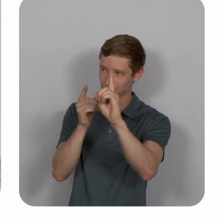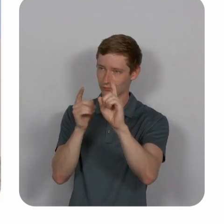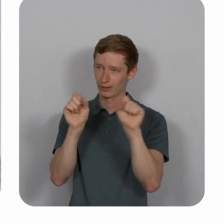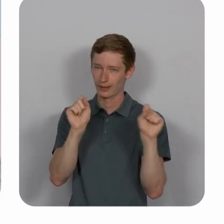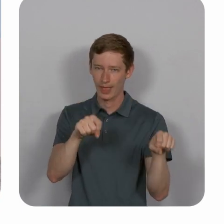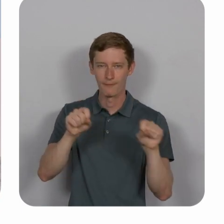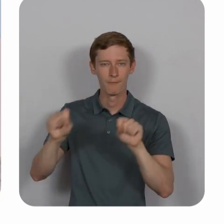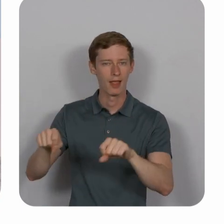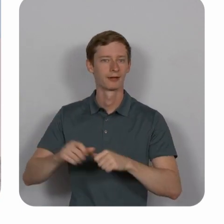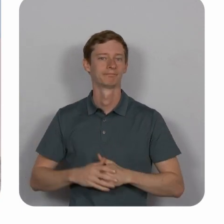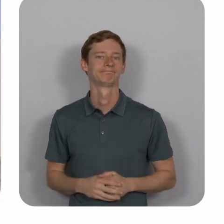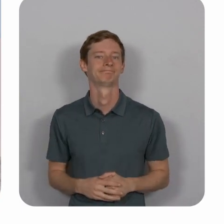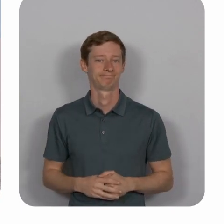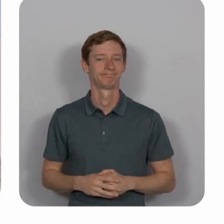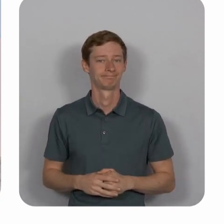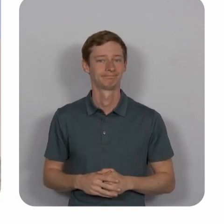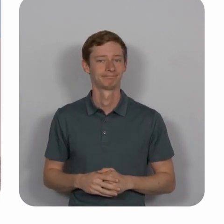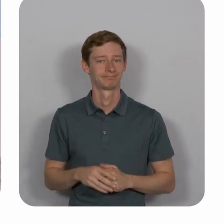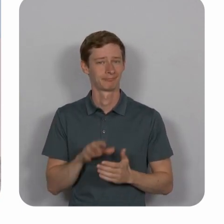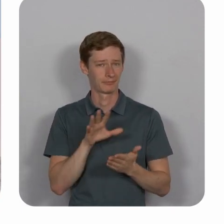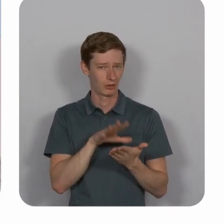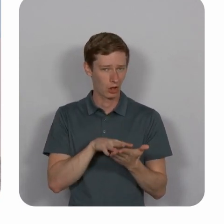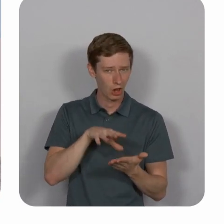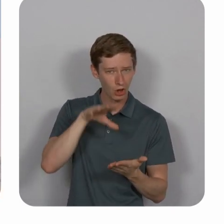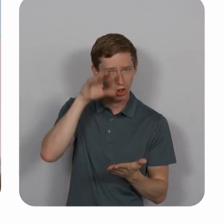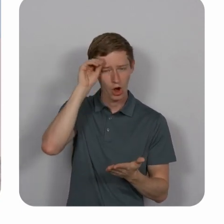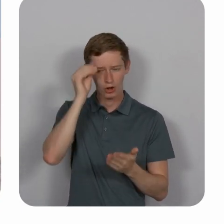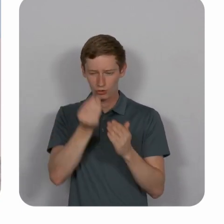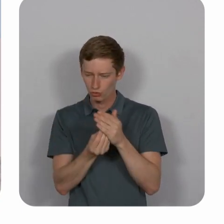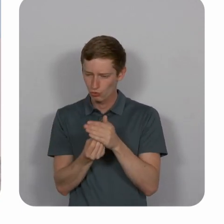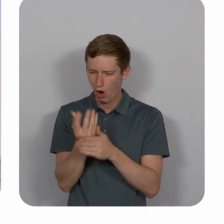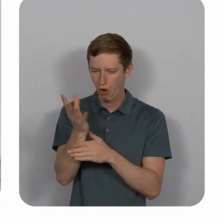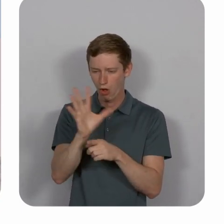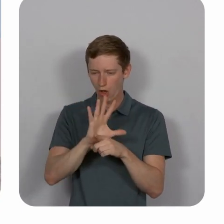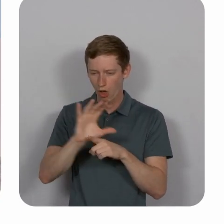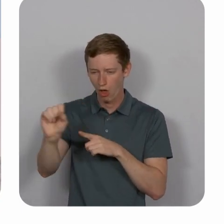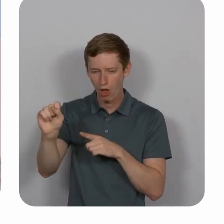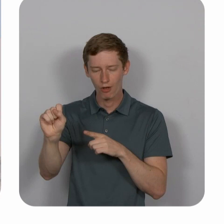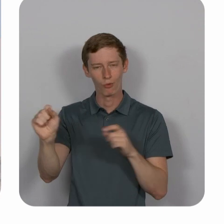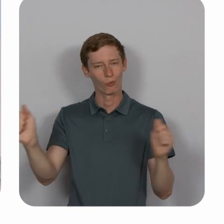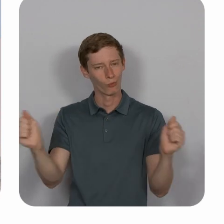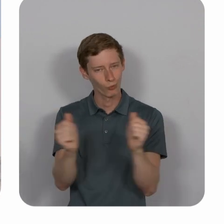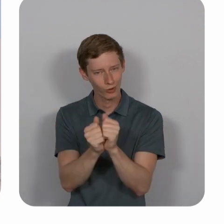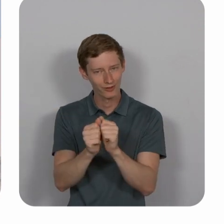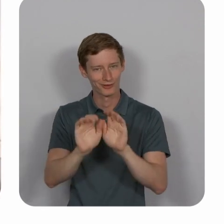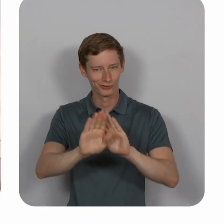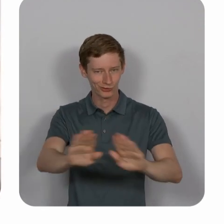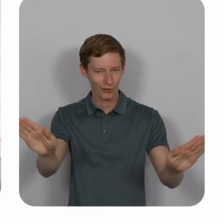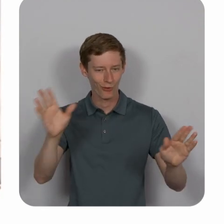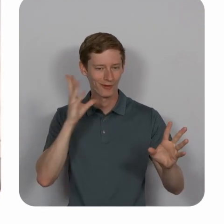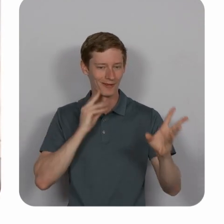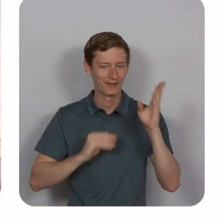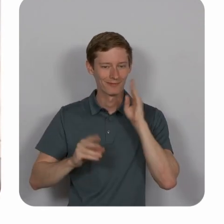We learn and grow through your experience. Please use our products and share your feedback with us.